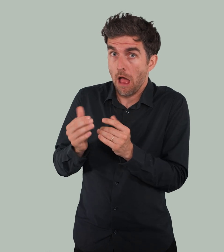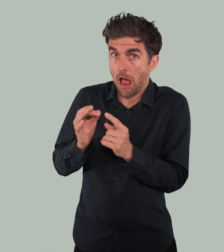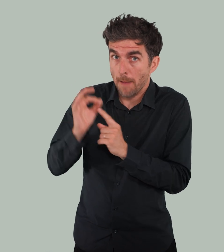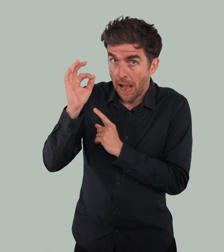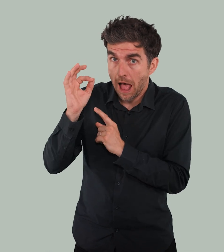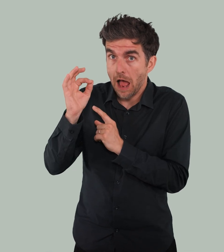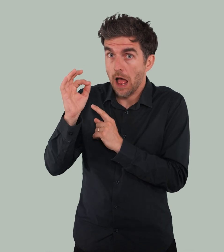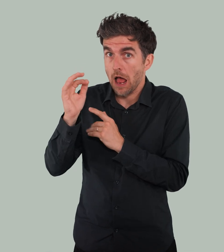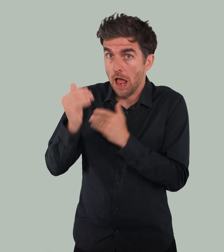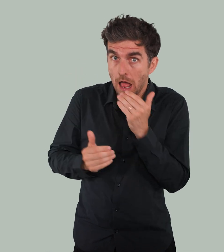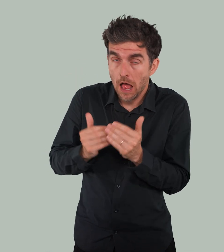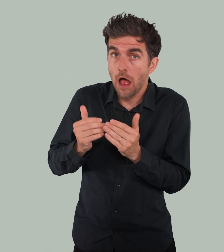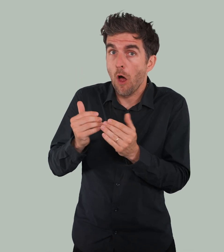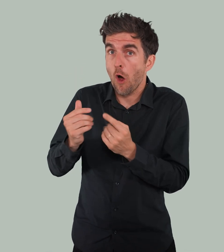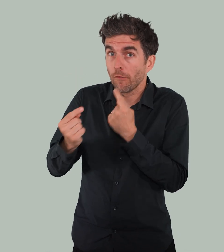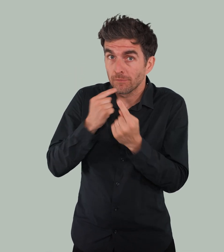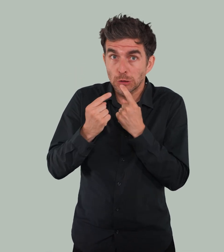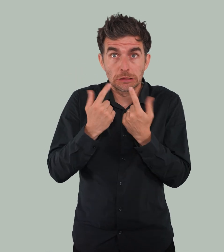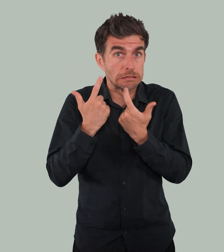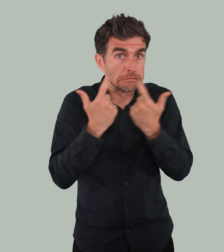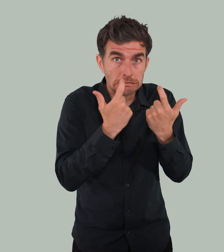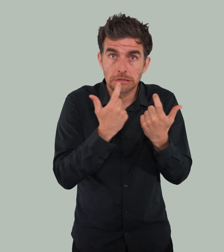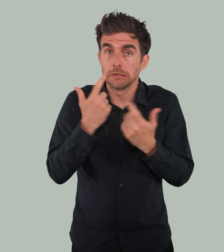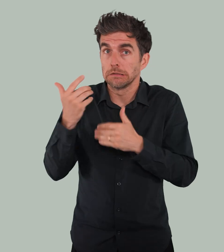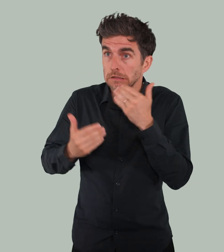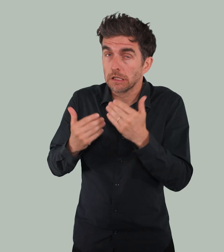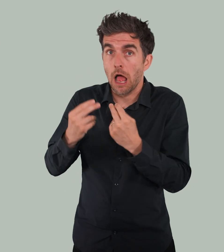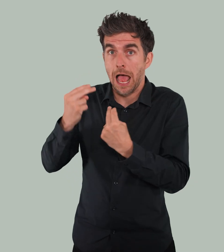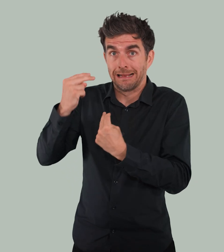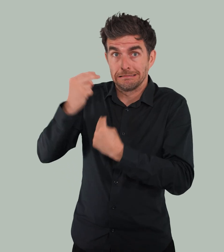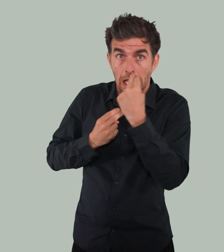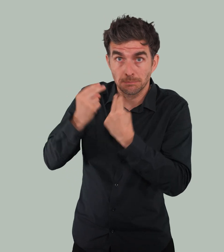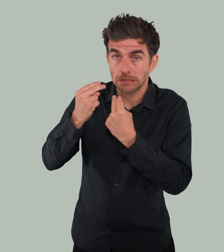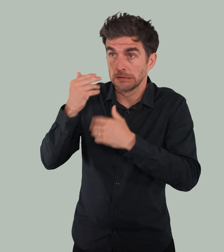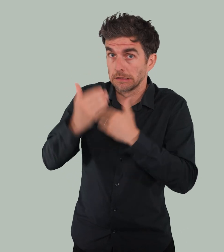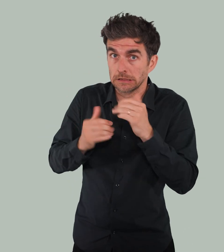including applying, providing supporting information, undergoing an assessment,